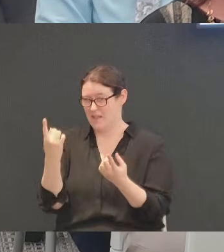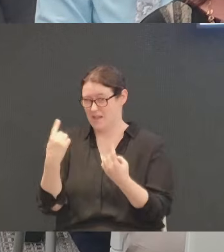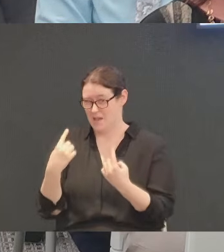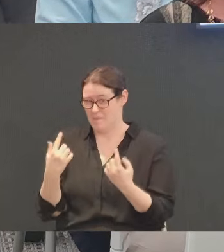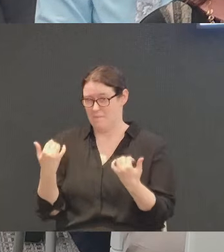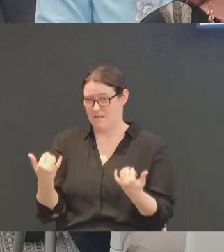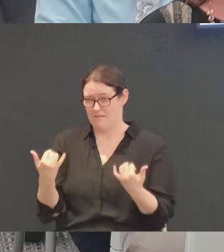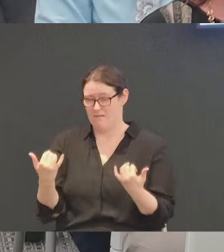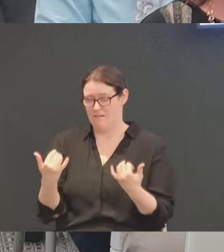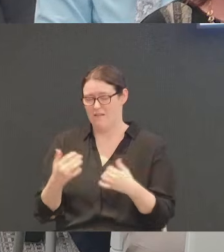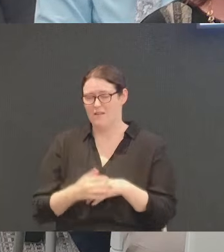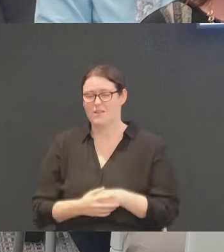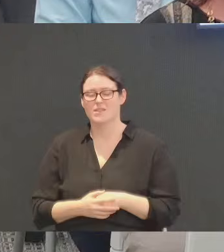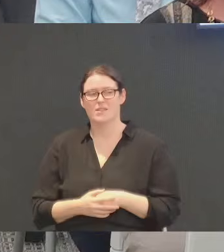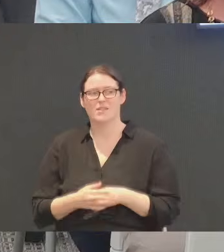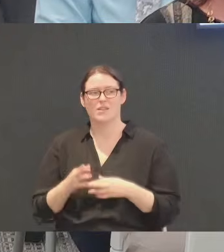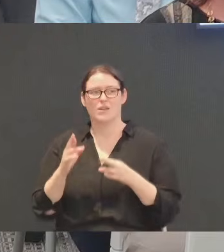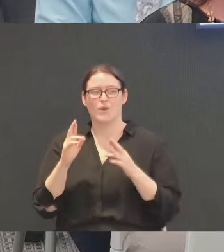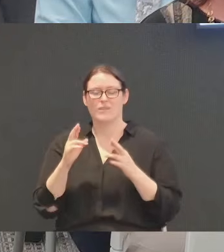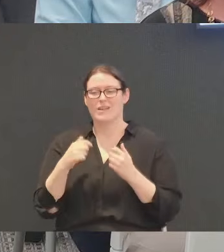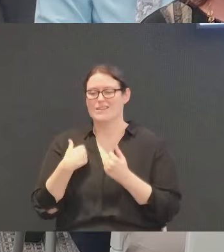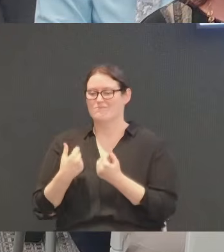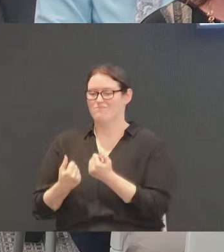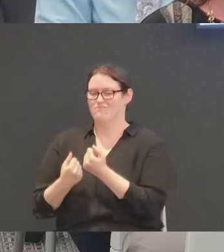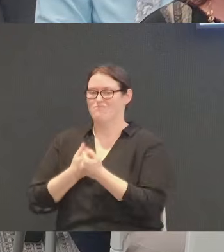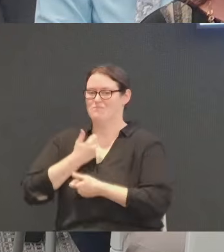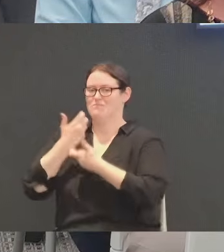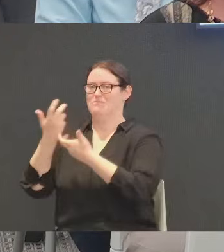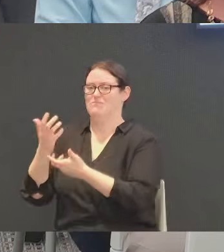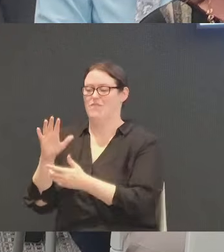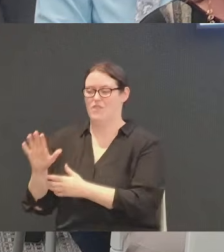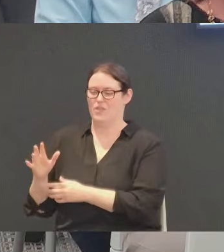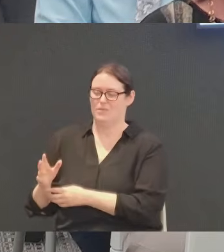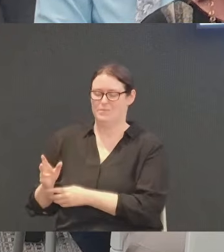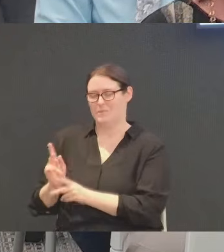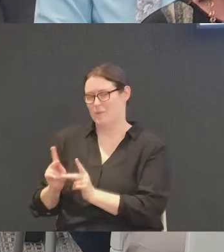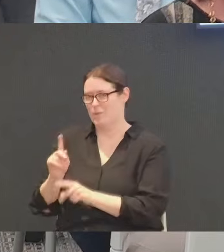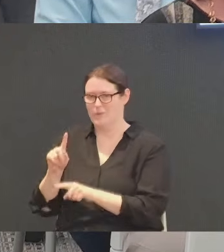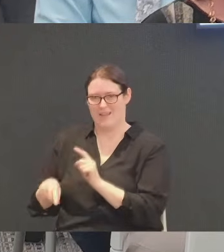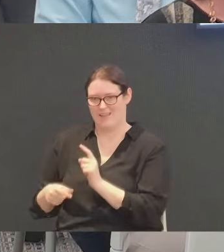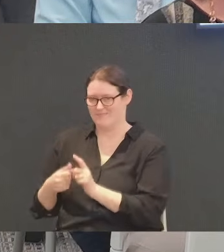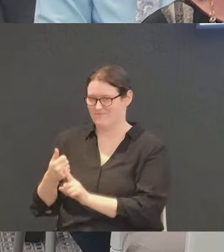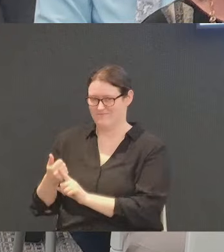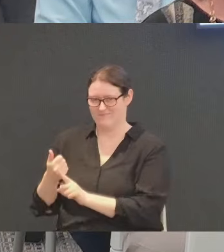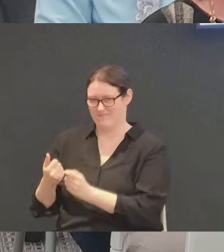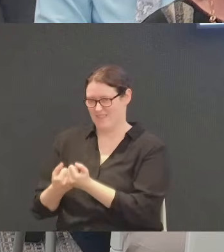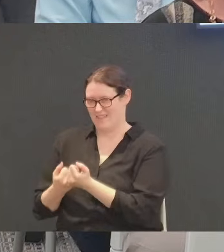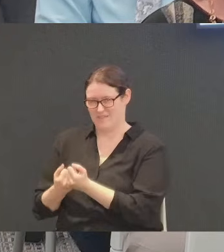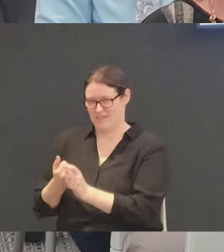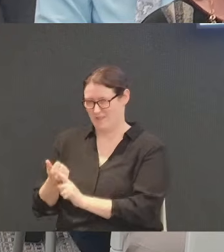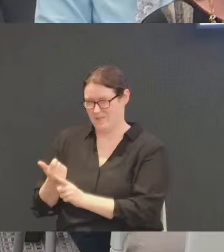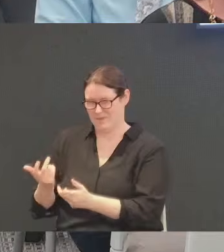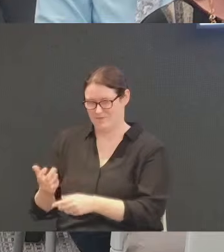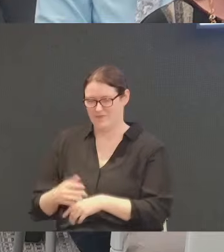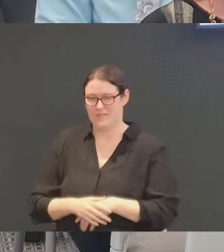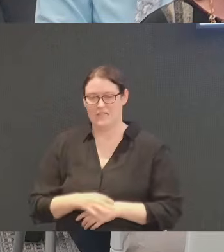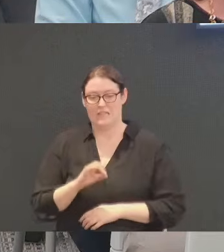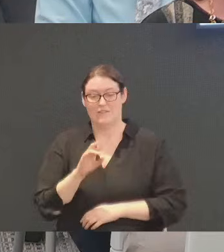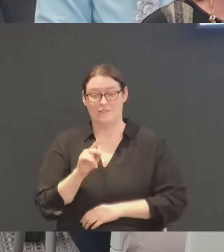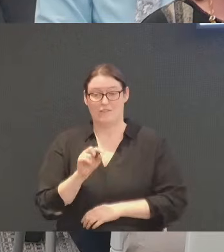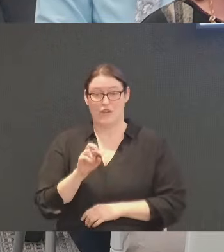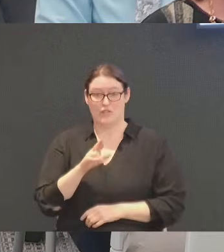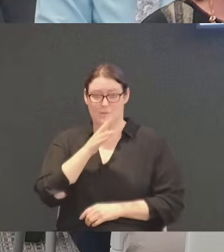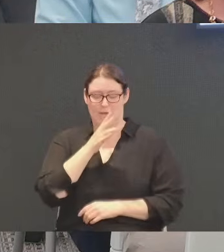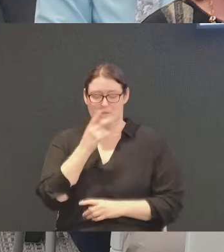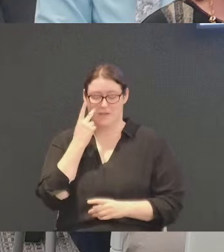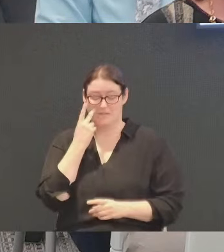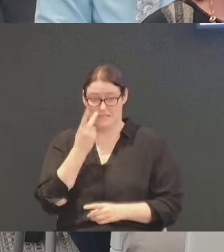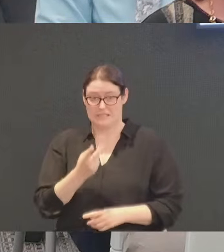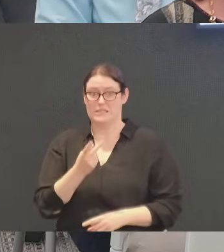this can I can be a voice for the voiceless. As a foster mom, I've seen firsthand how important Job